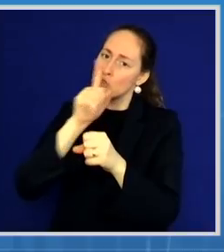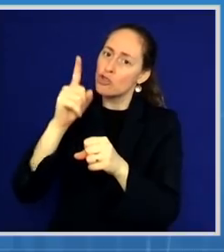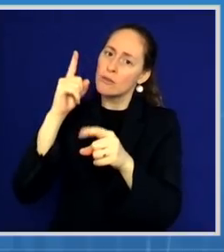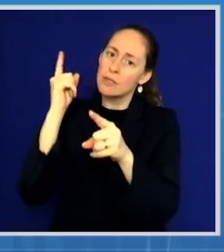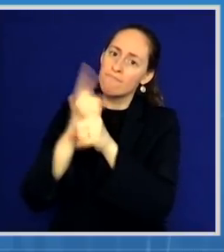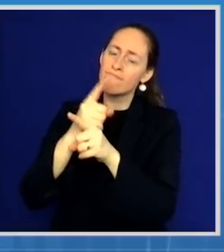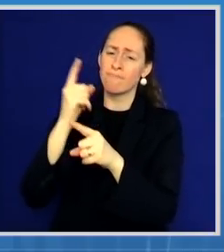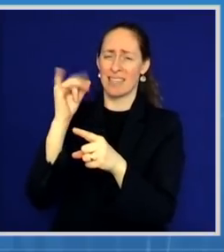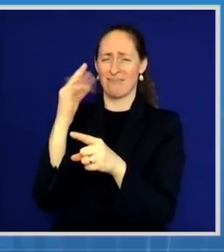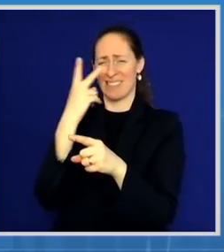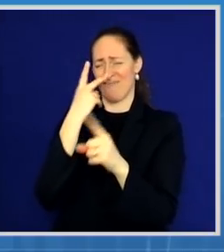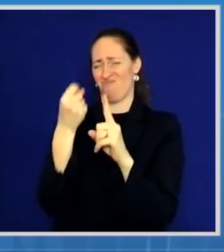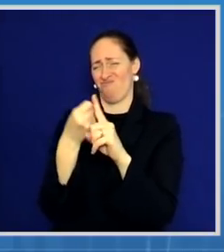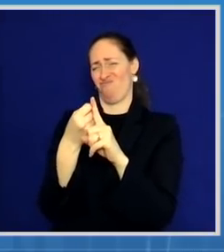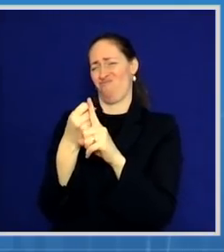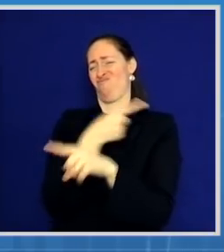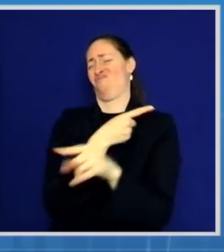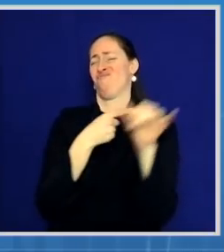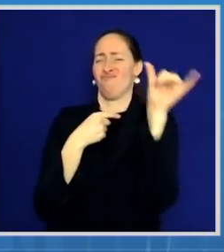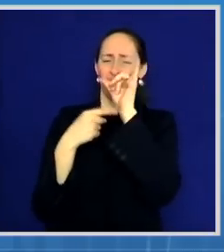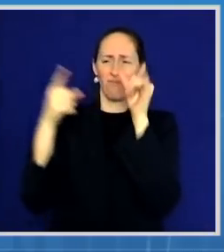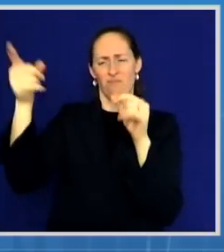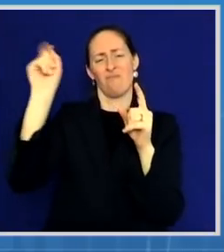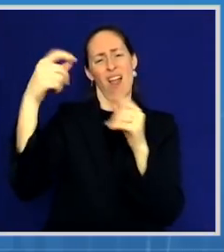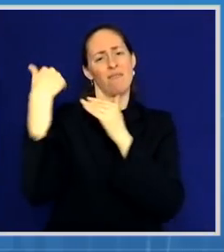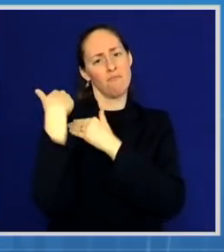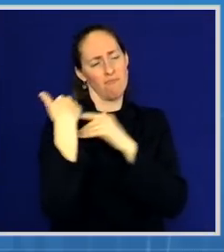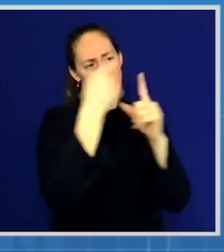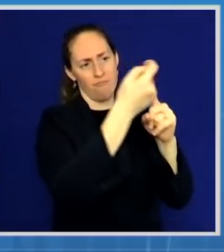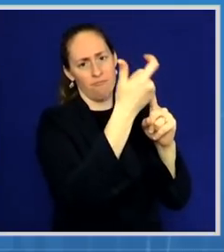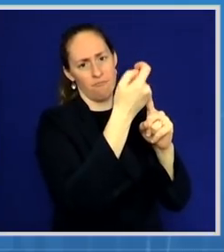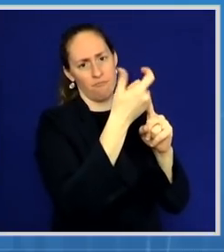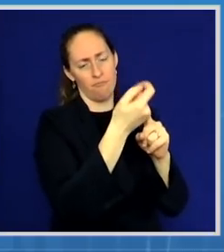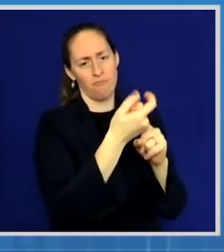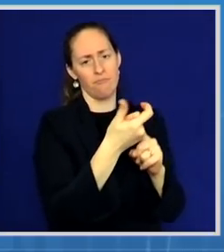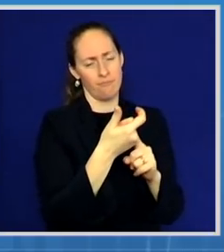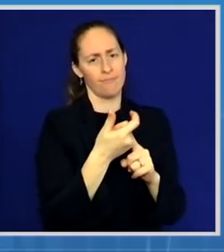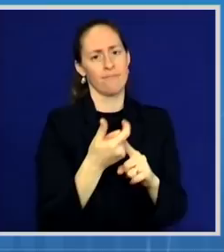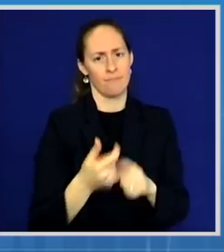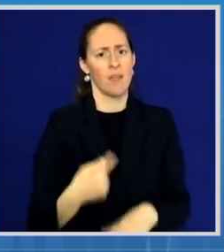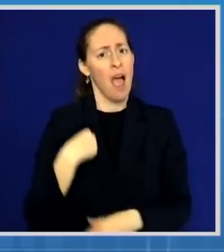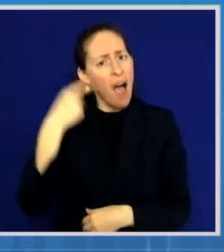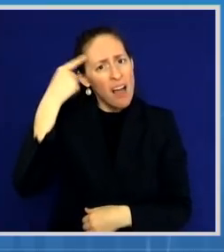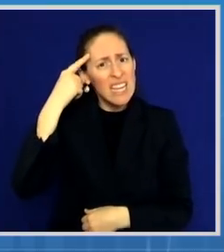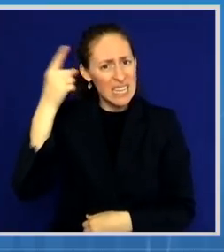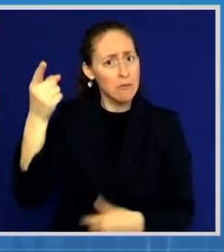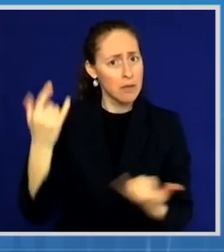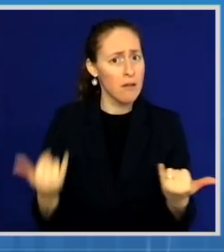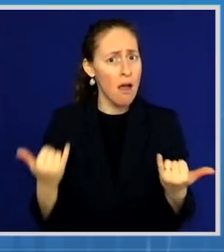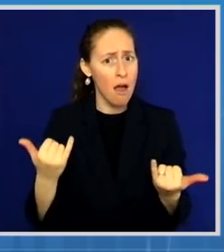that's on their sites. I think that they have work to do. We are certainly here to partner them to get the job done.